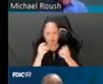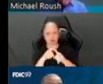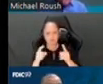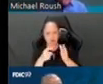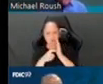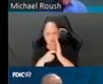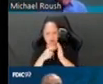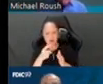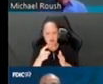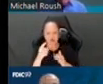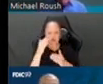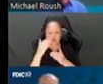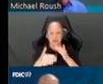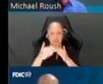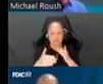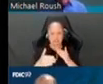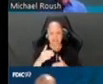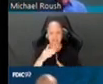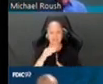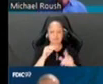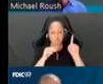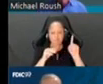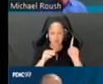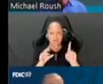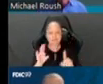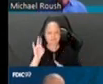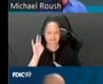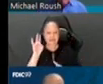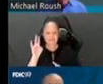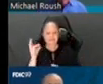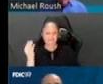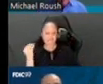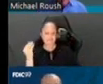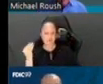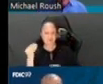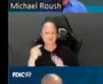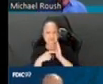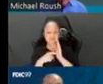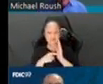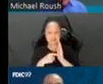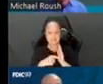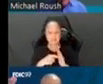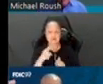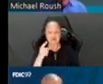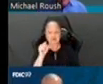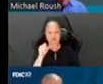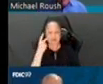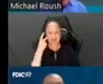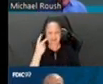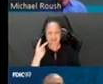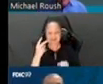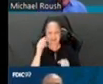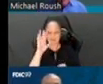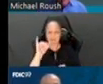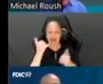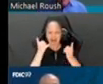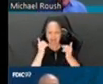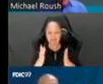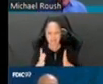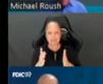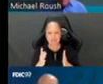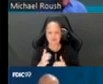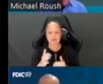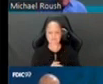to complete modules one, seven, and 14. You'll be able to see by the player the players who